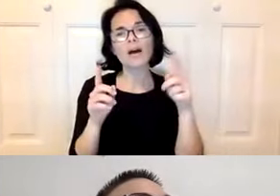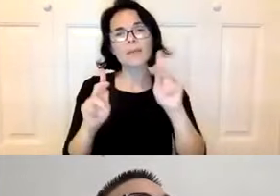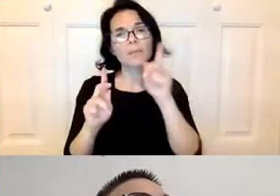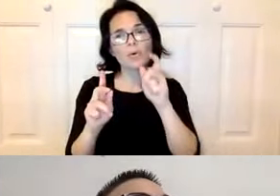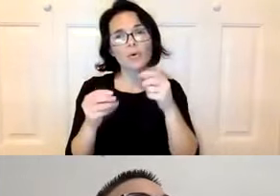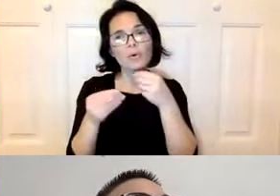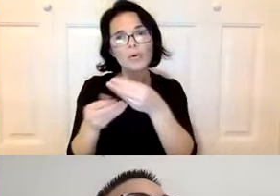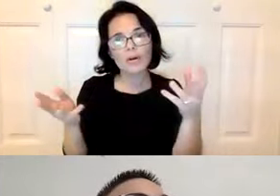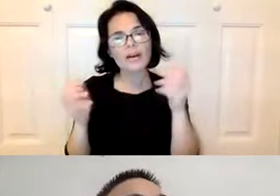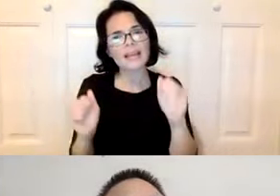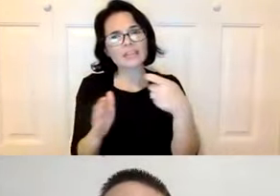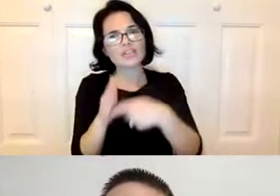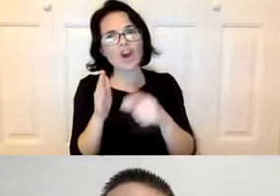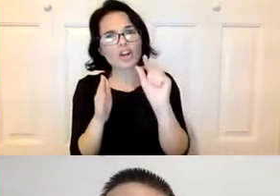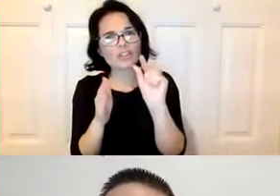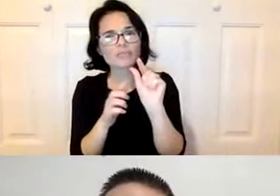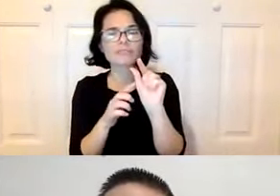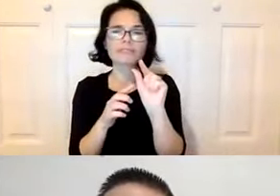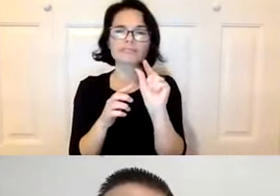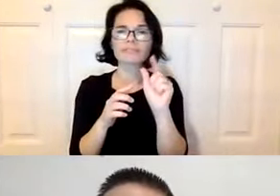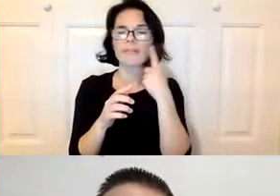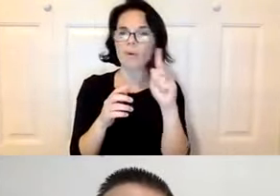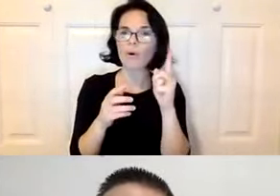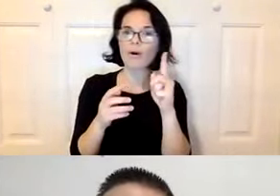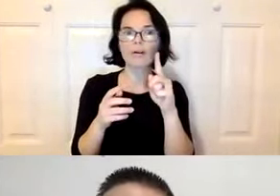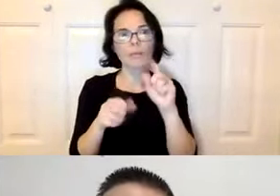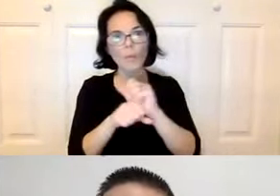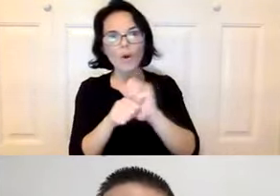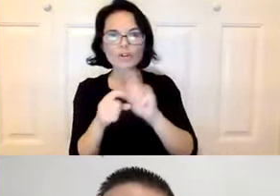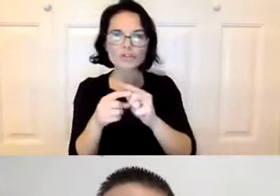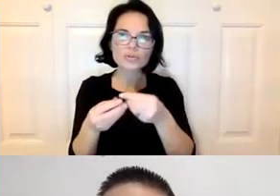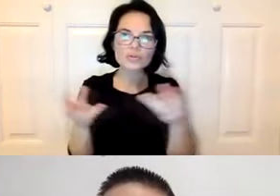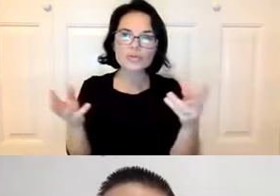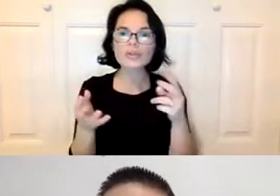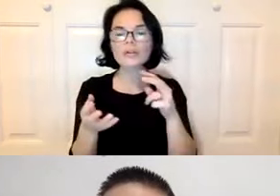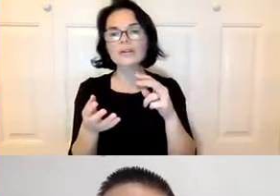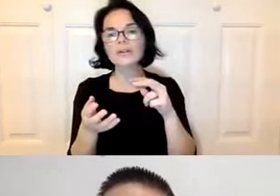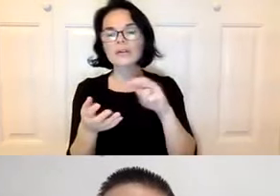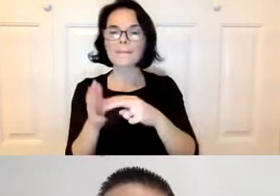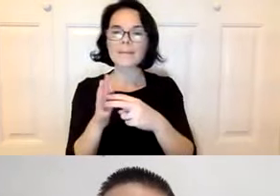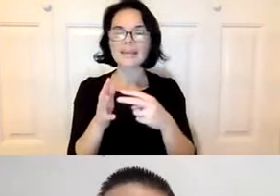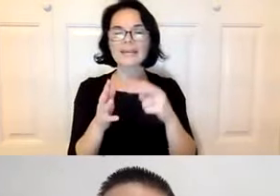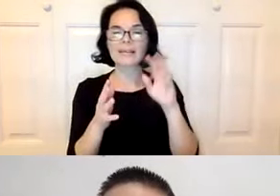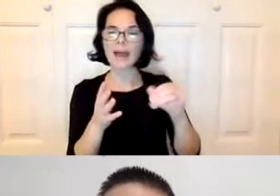But with walk in, you’re still good, you can go whenever they're open.